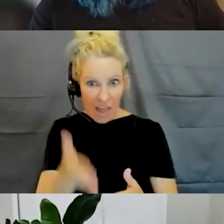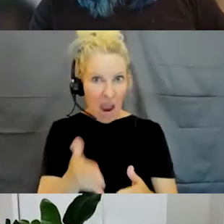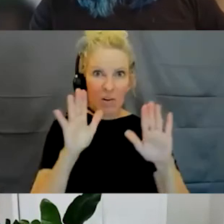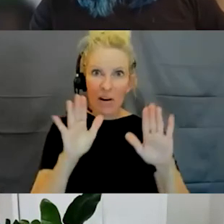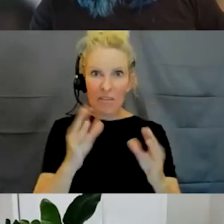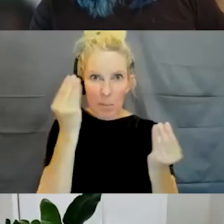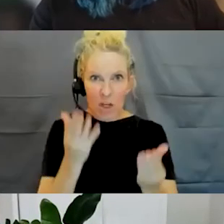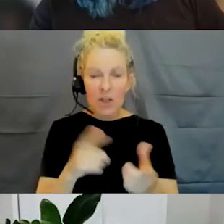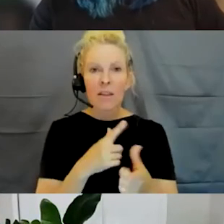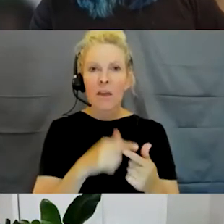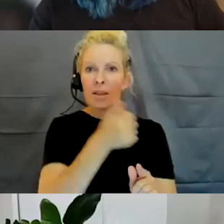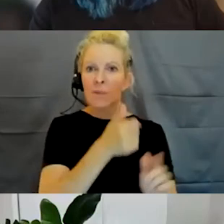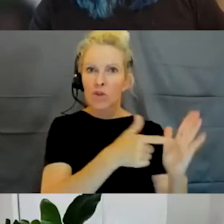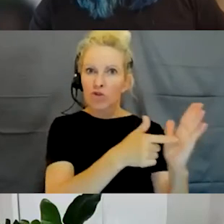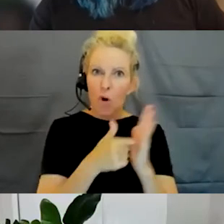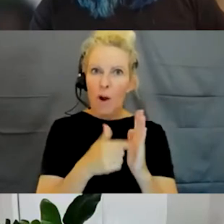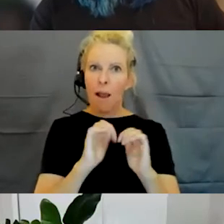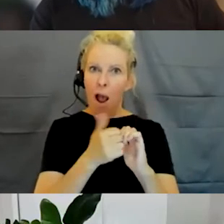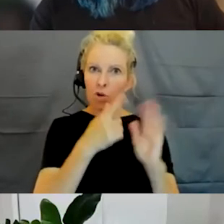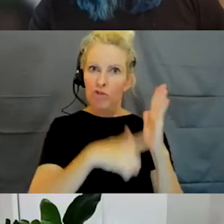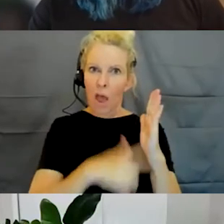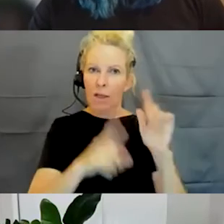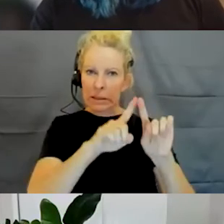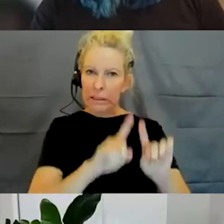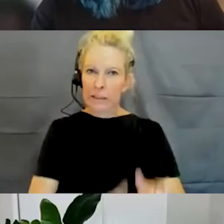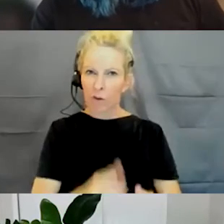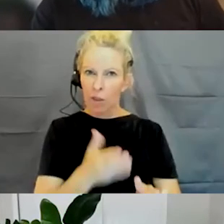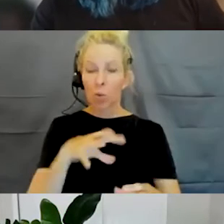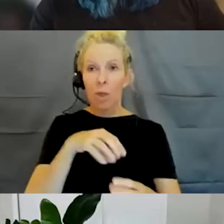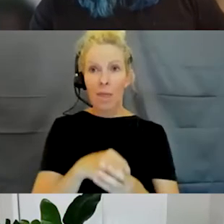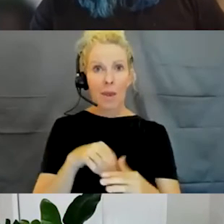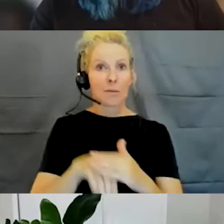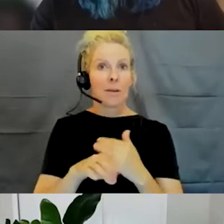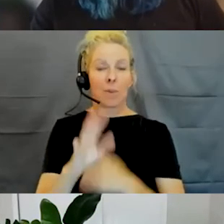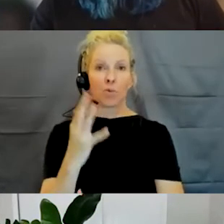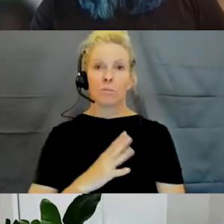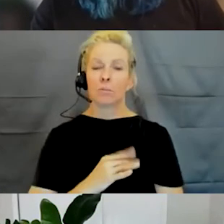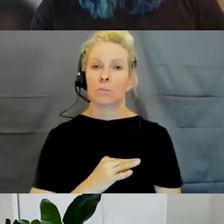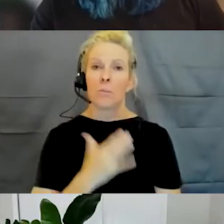wealth of things they could check so I am glad you brought that up. Yeah, so thank you. Thank